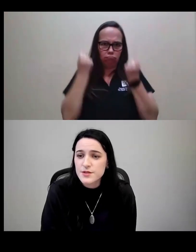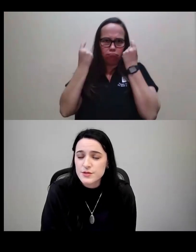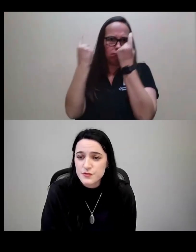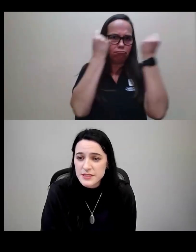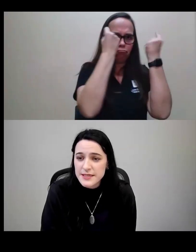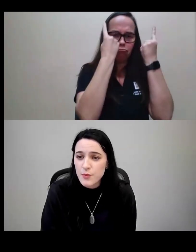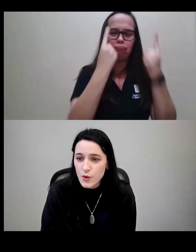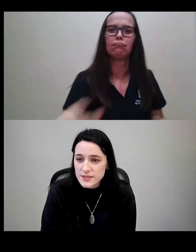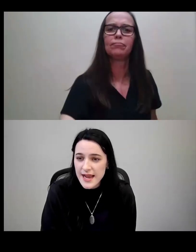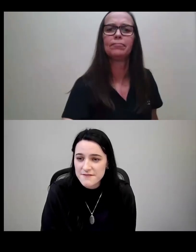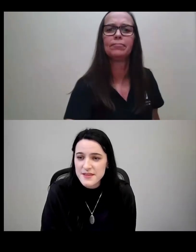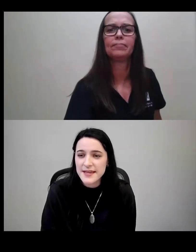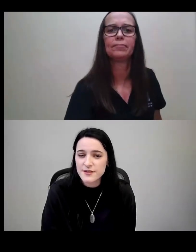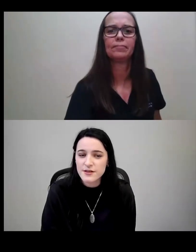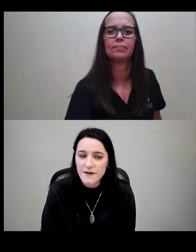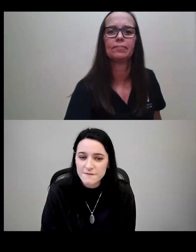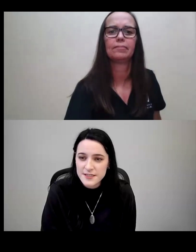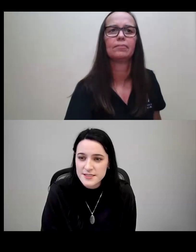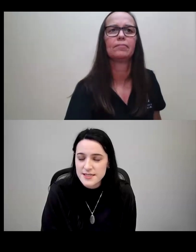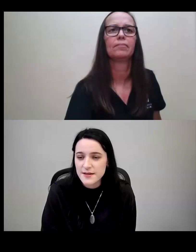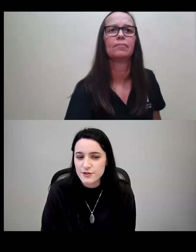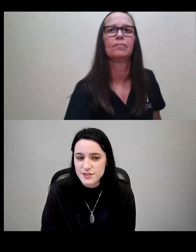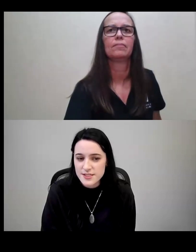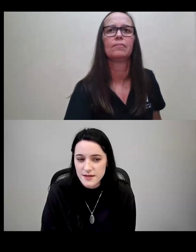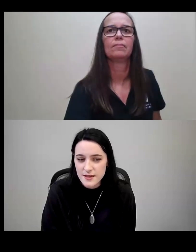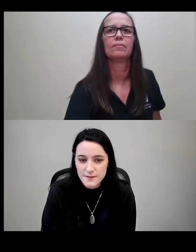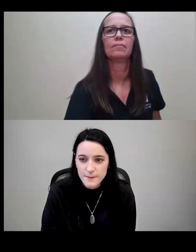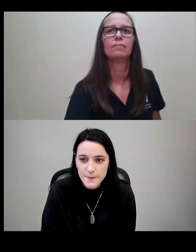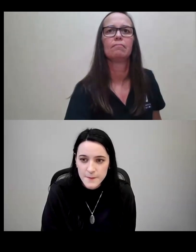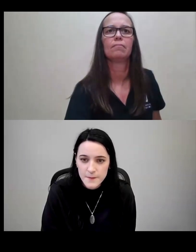So, it's really important to have that inner confidence and understanding.